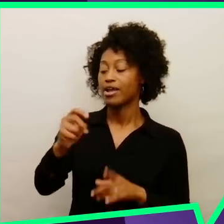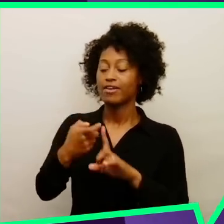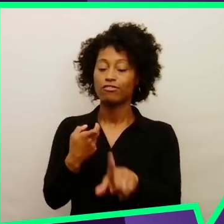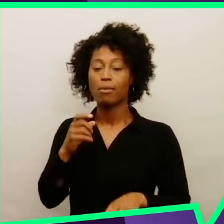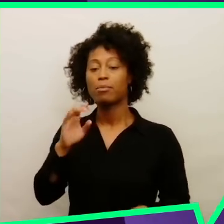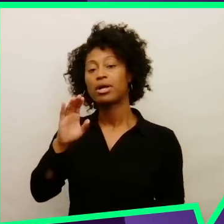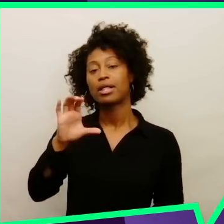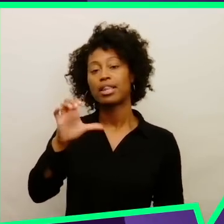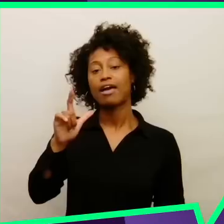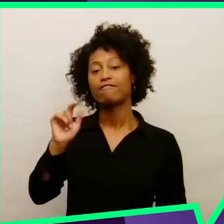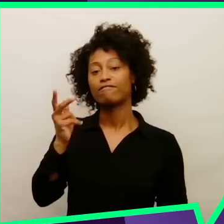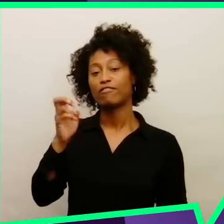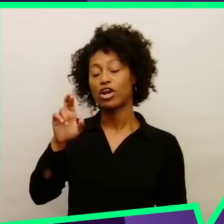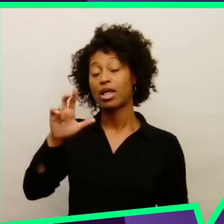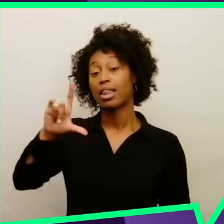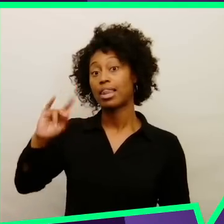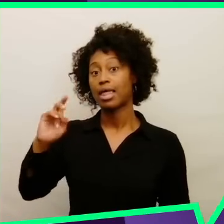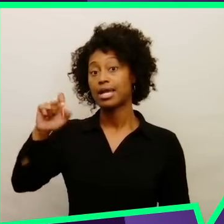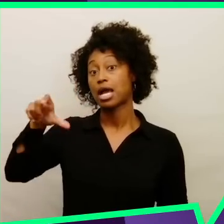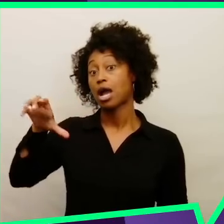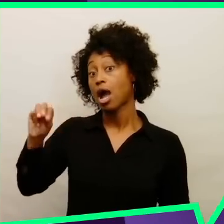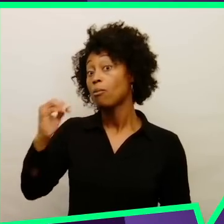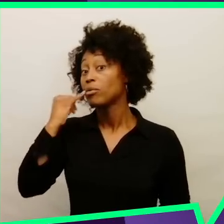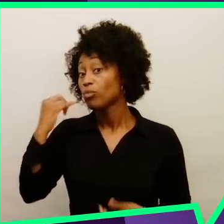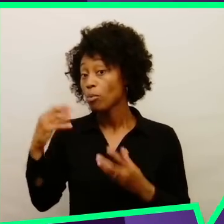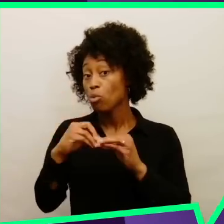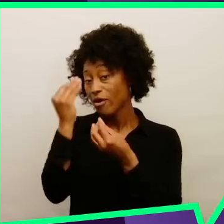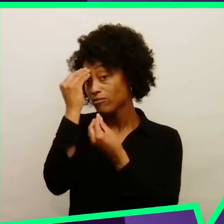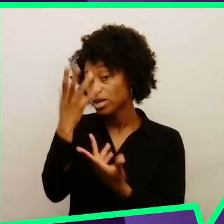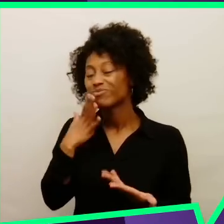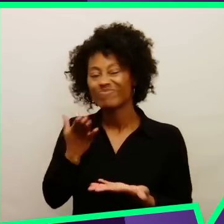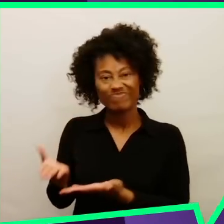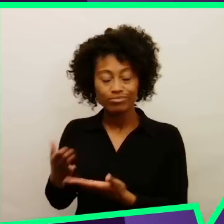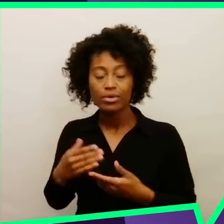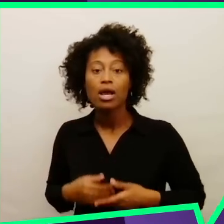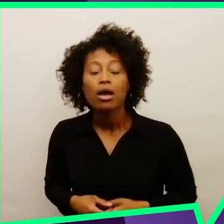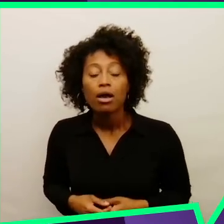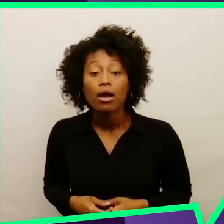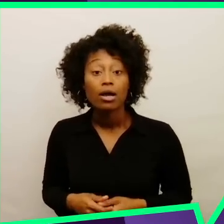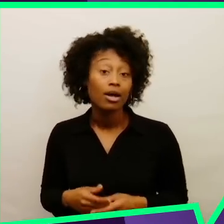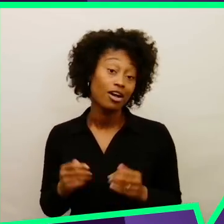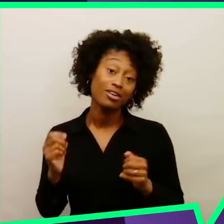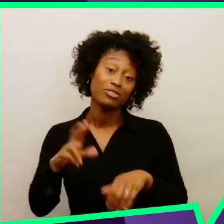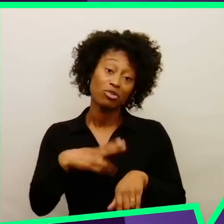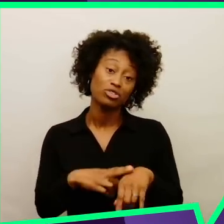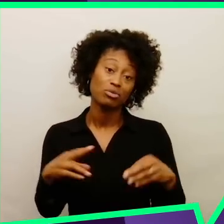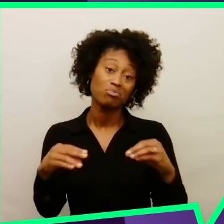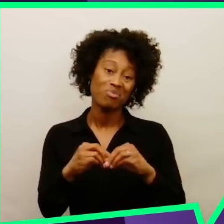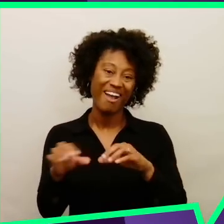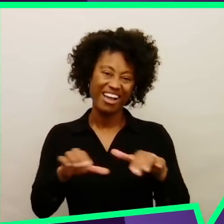Cleverlike.com, if you want to learn more information about them, of course. And we've got a lot more action in store right after this.